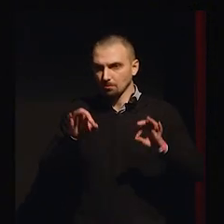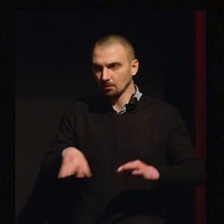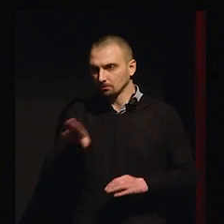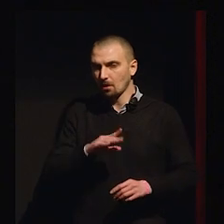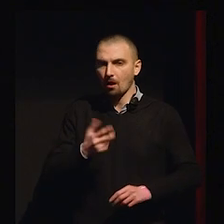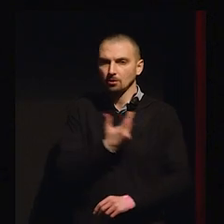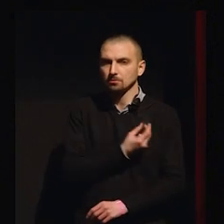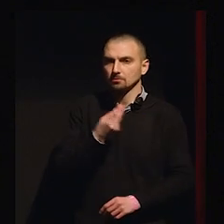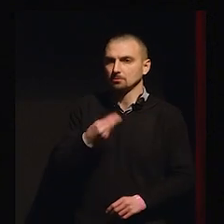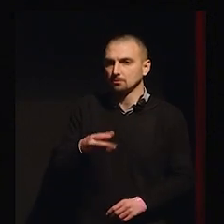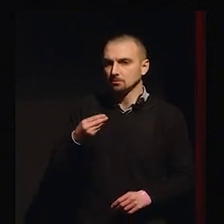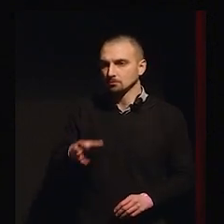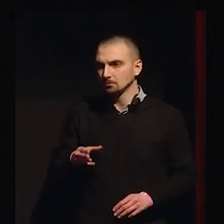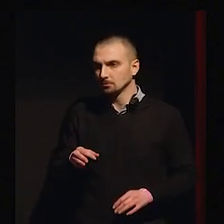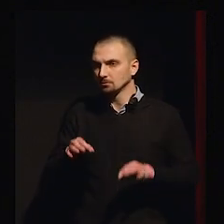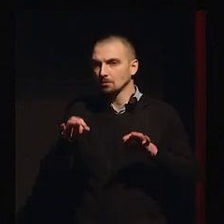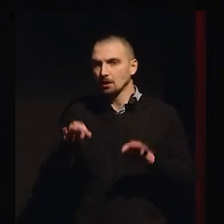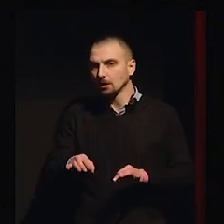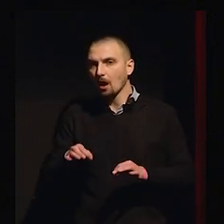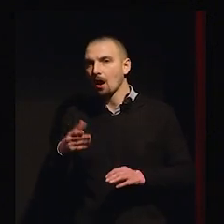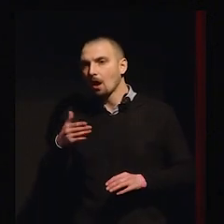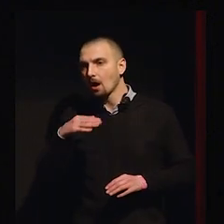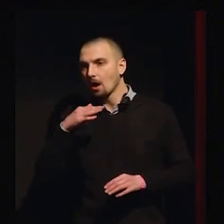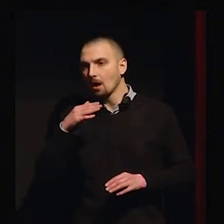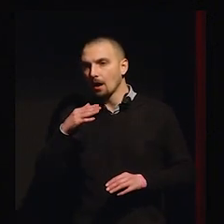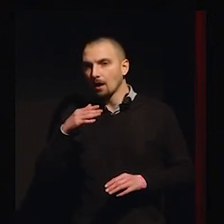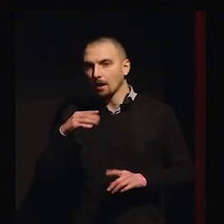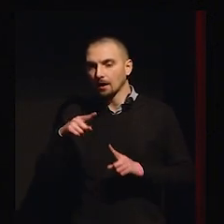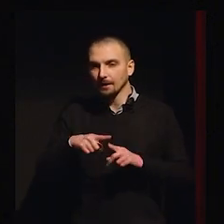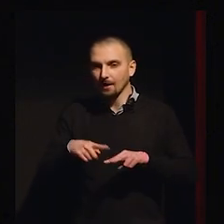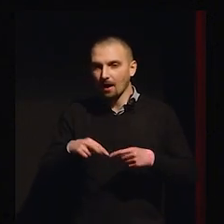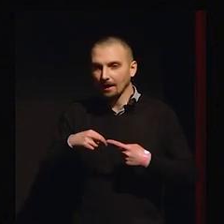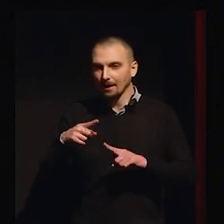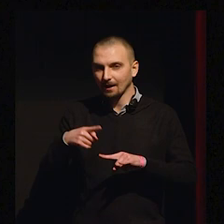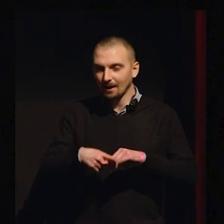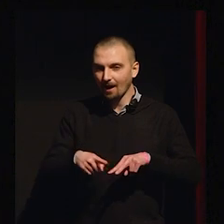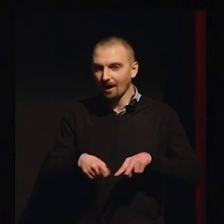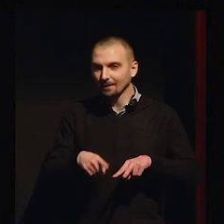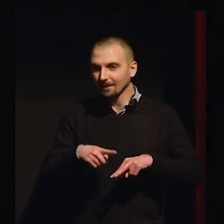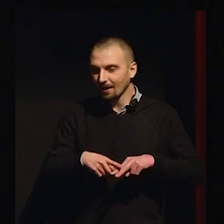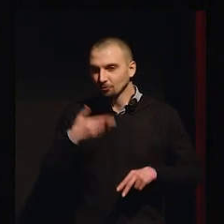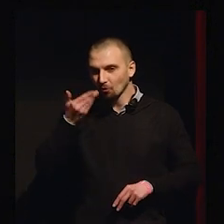Once again, recipes of meat broth soup were on the table. However, we knew that